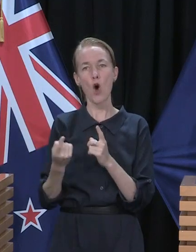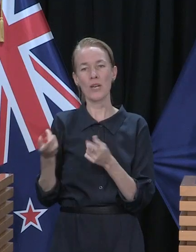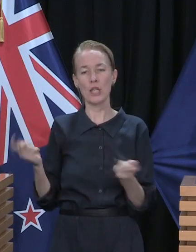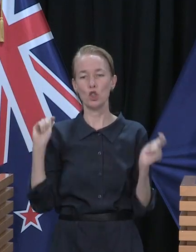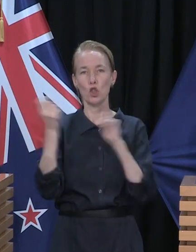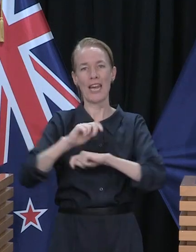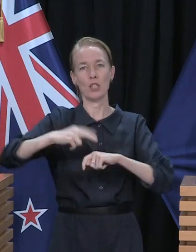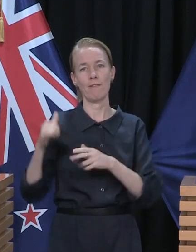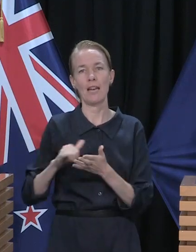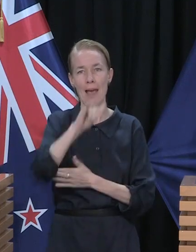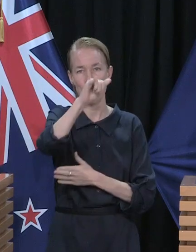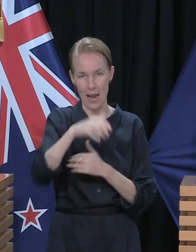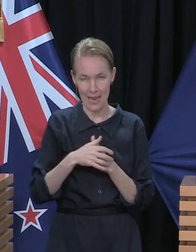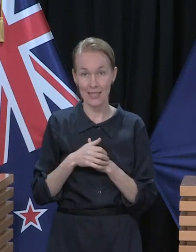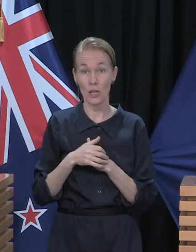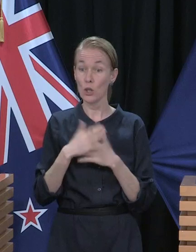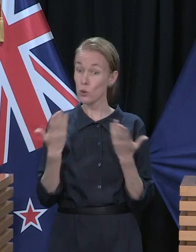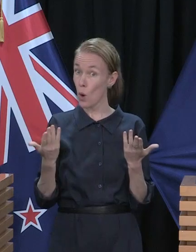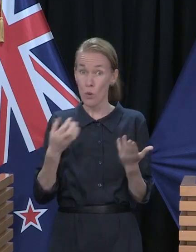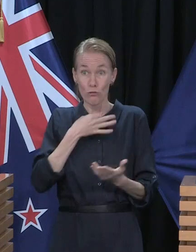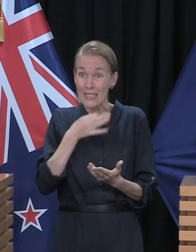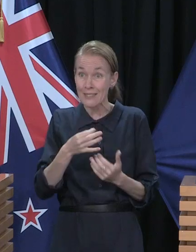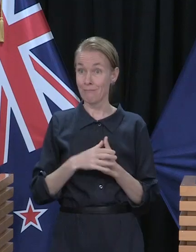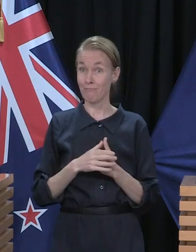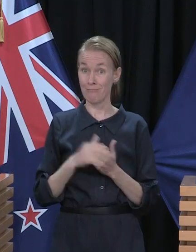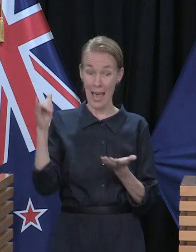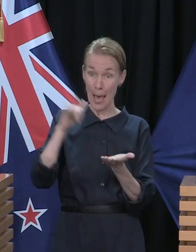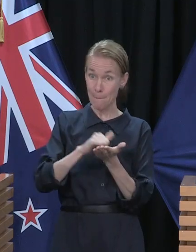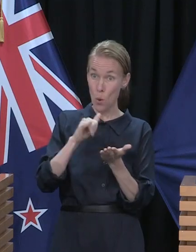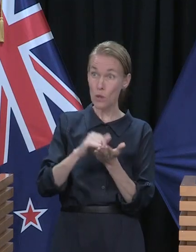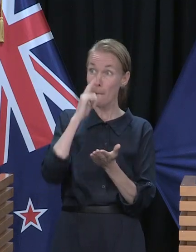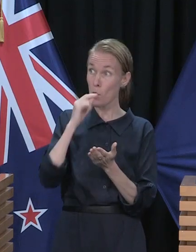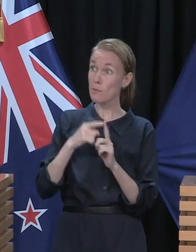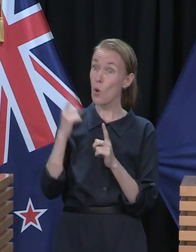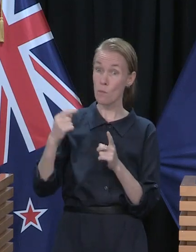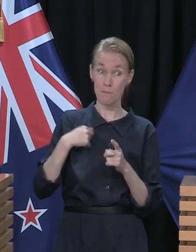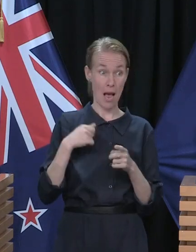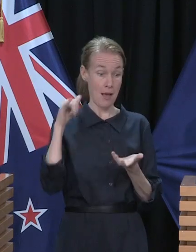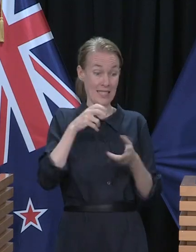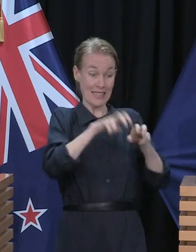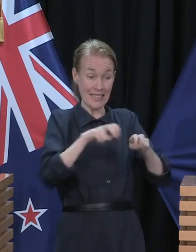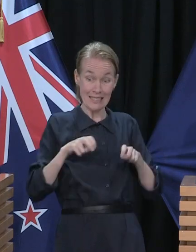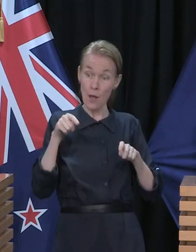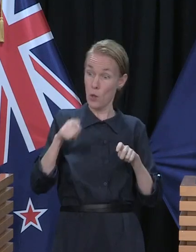transit. If you are leaving the country, the reality is you will - may well be on